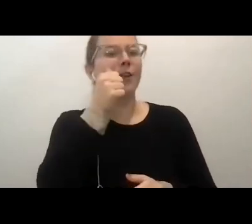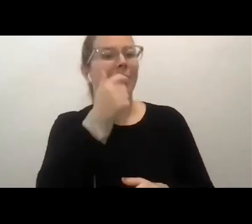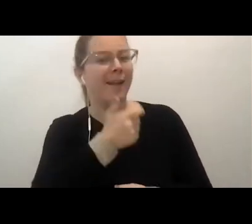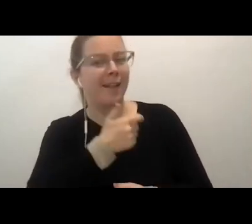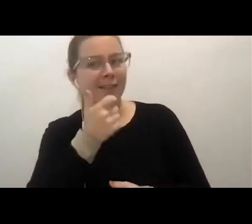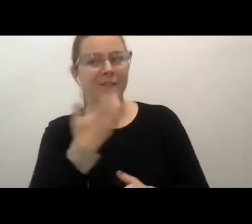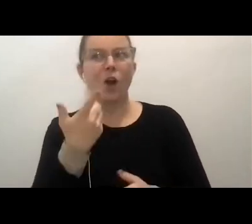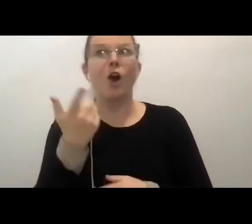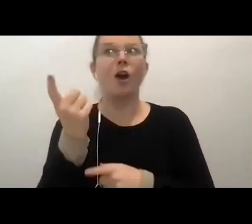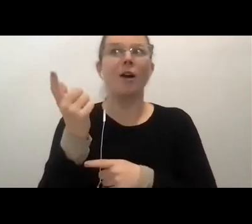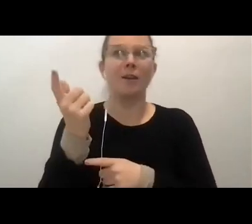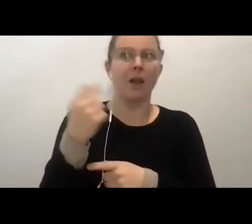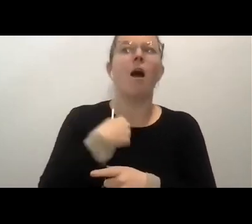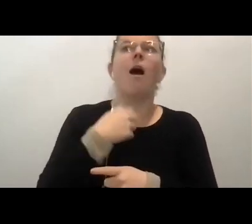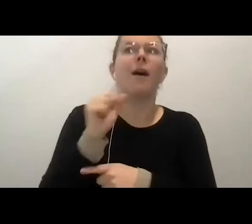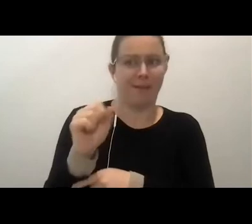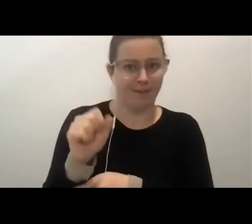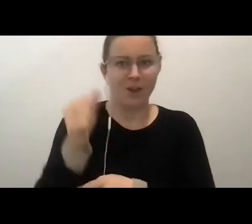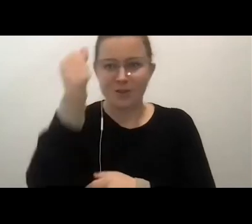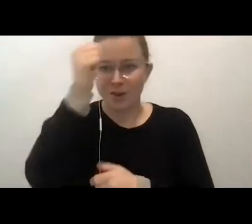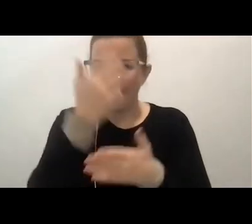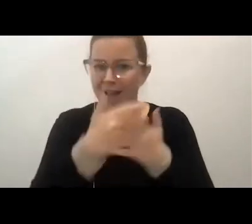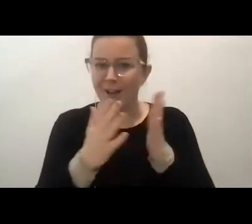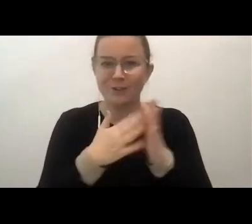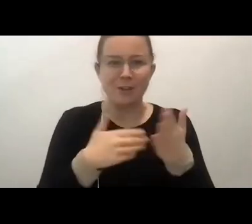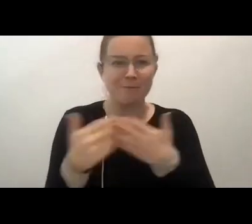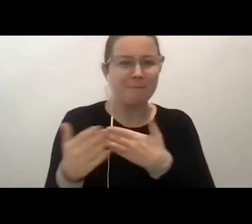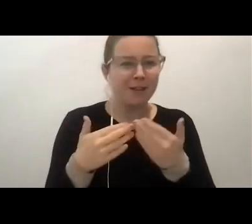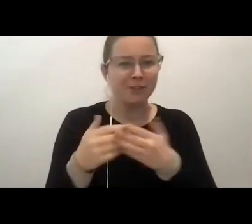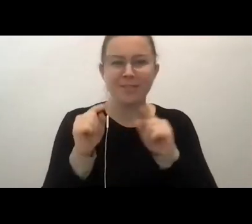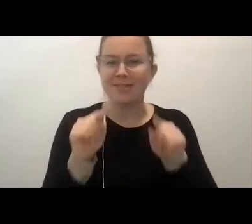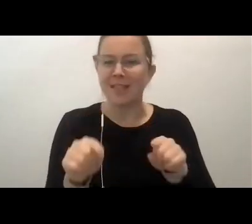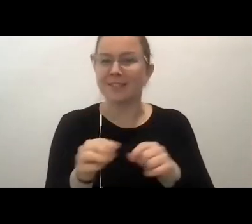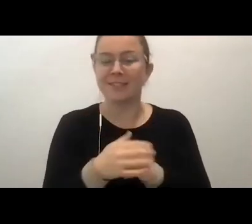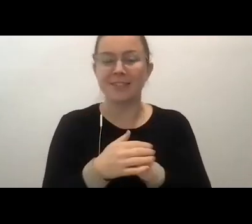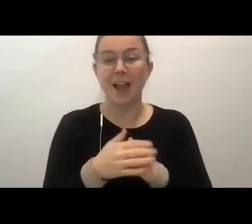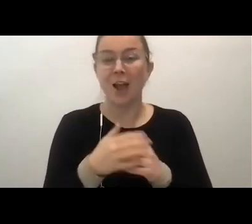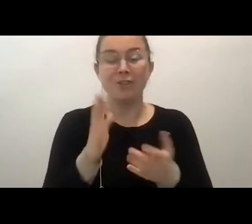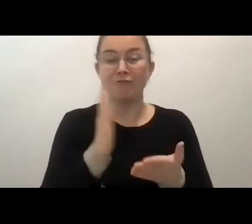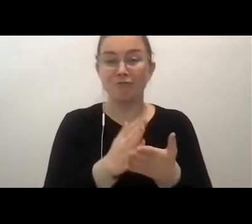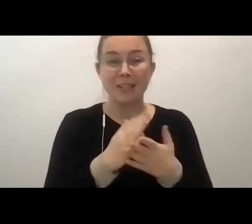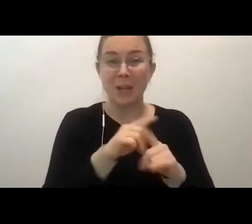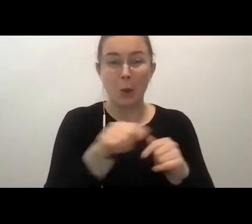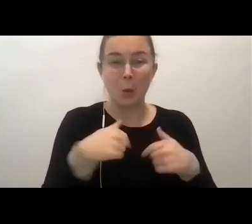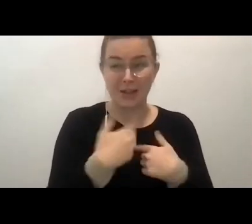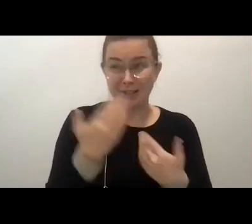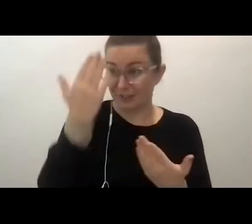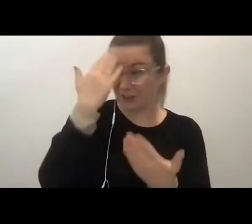to nod when we're having conversations with people, even though we don't really know what's happening 100%.